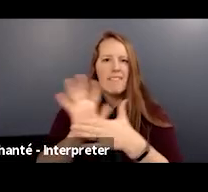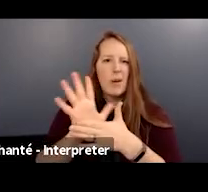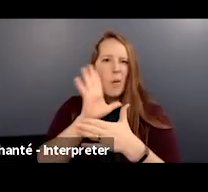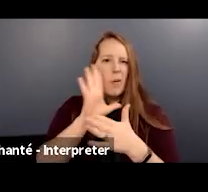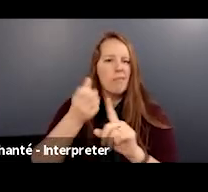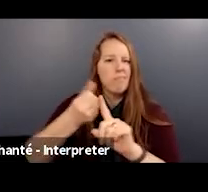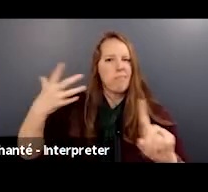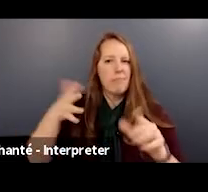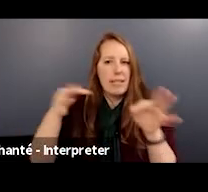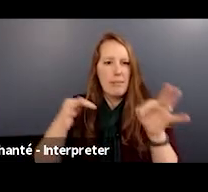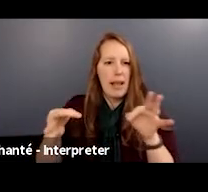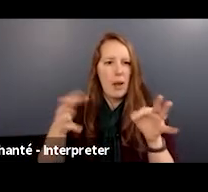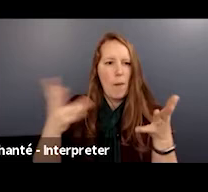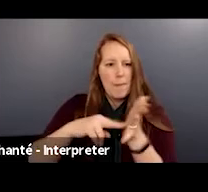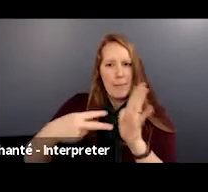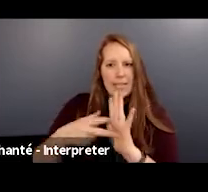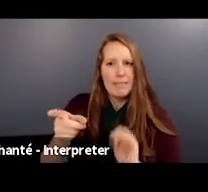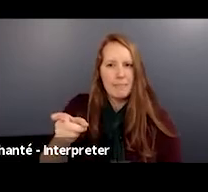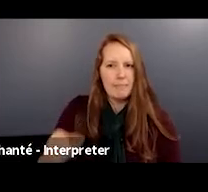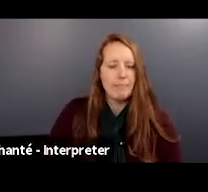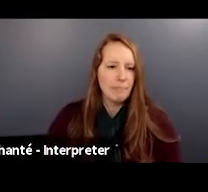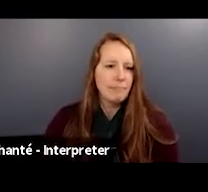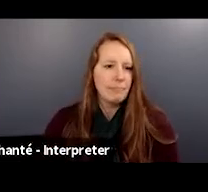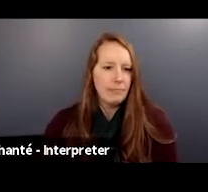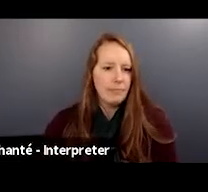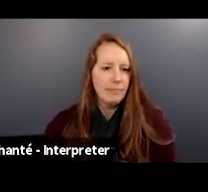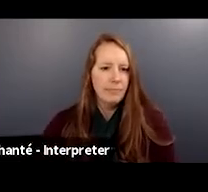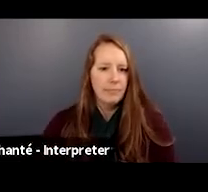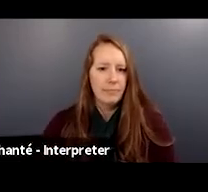Intersectionality, have you heard this word before?